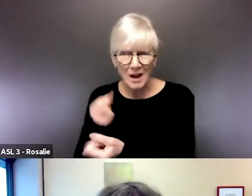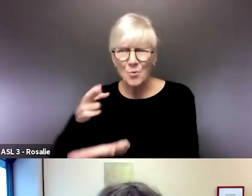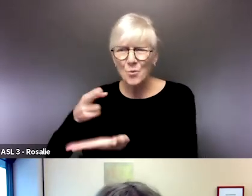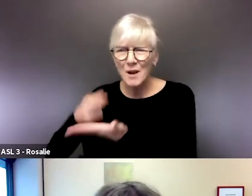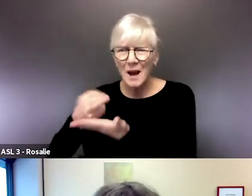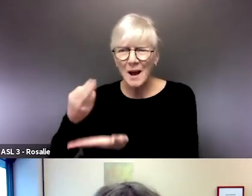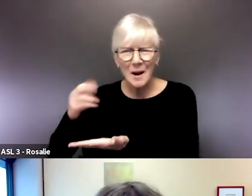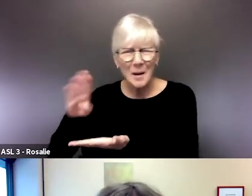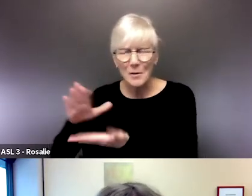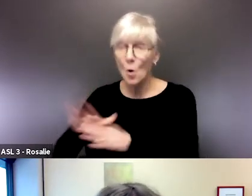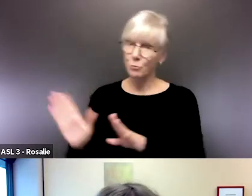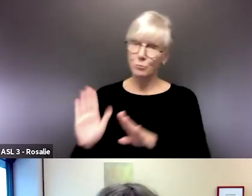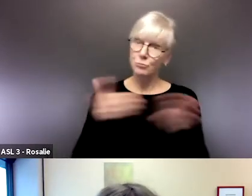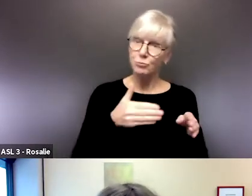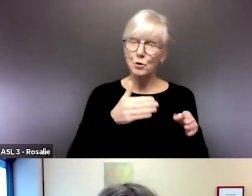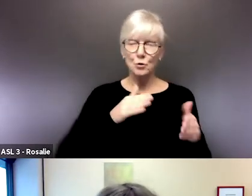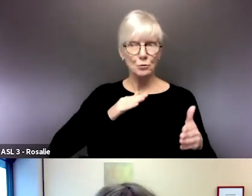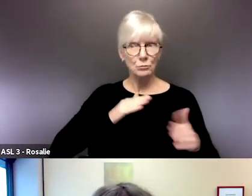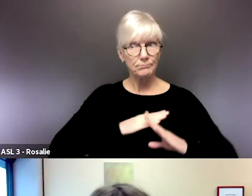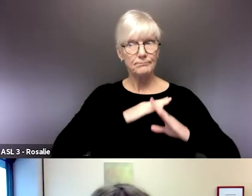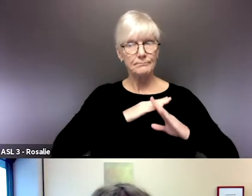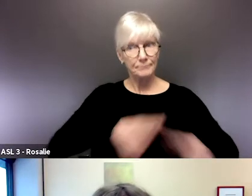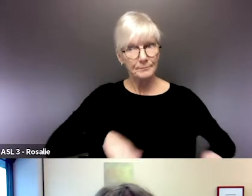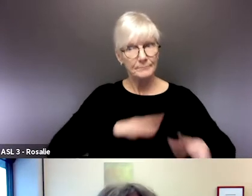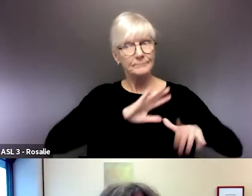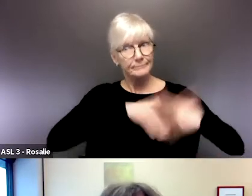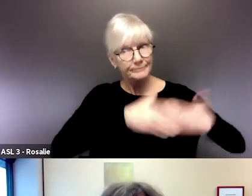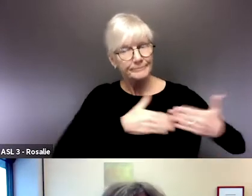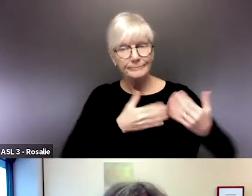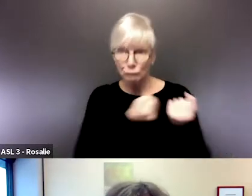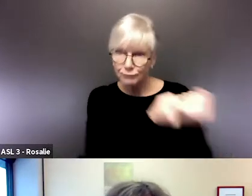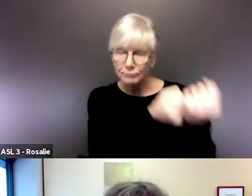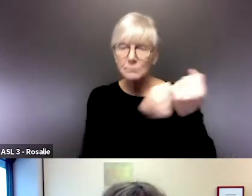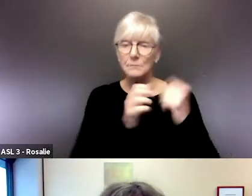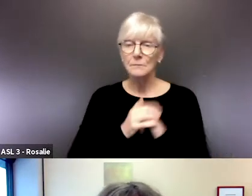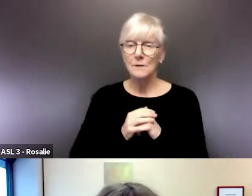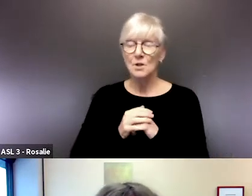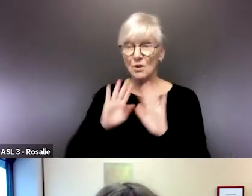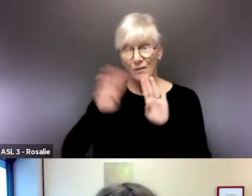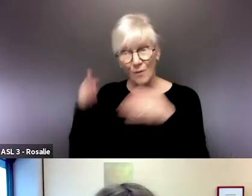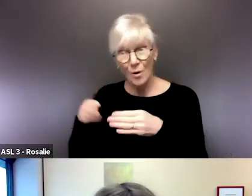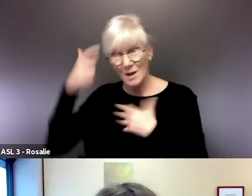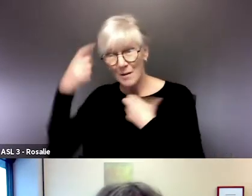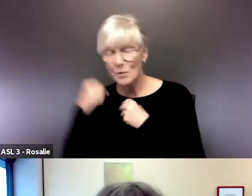from an employee assistance program to an organizational assistance program, an OAP.